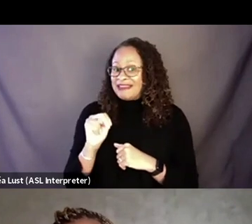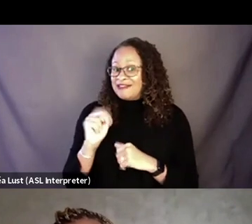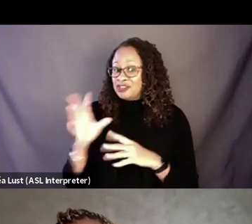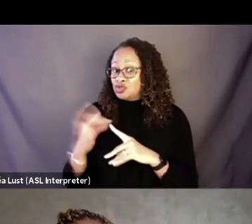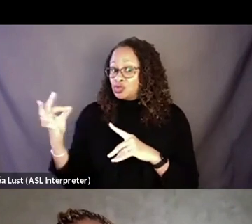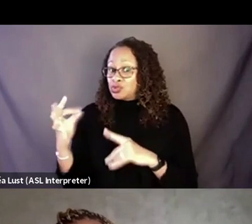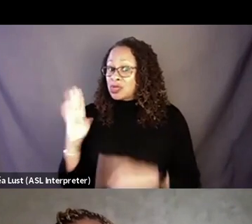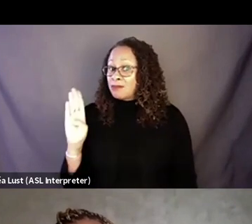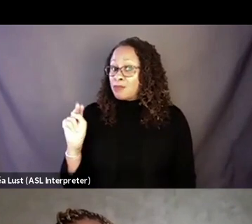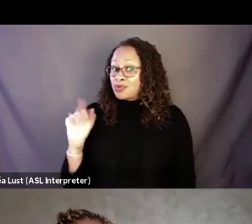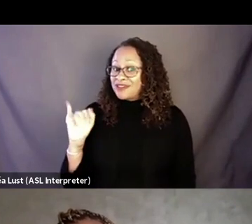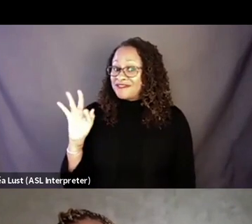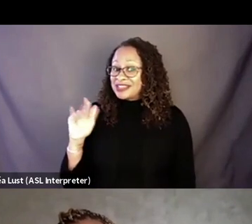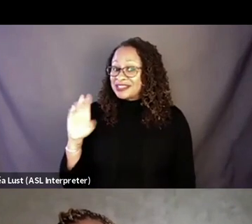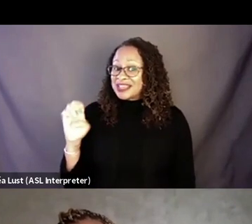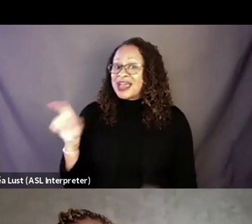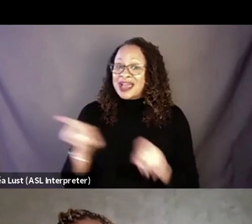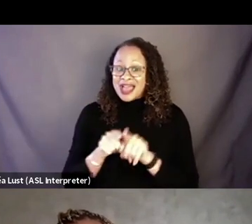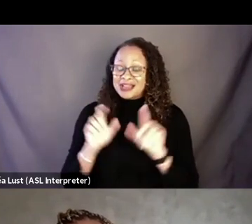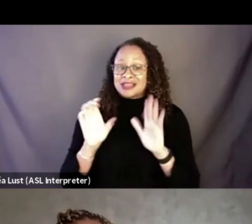and the things, places you chose to put your camera.